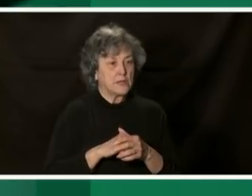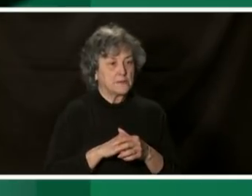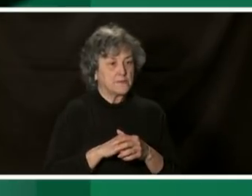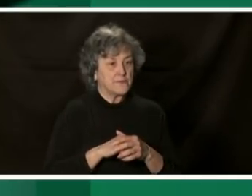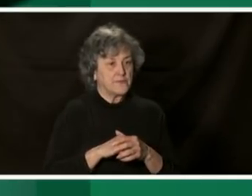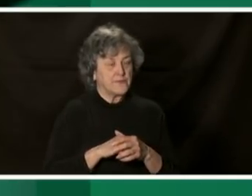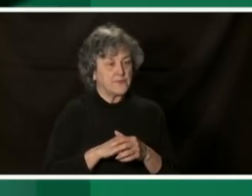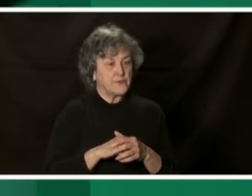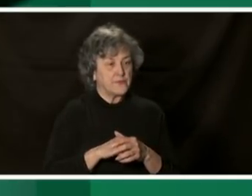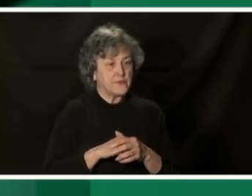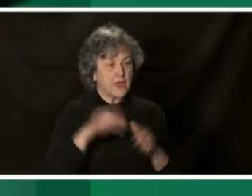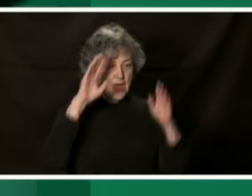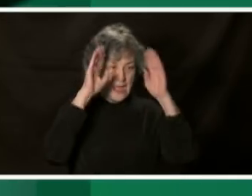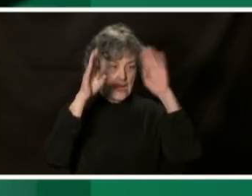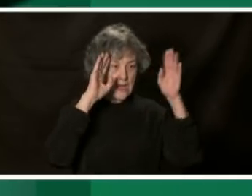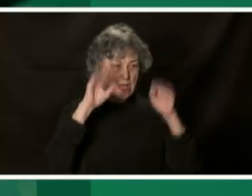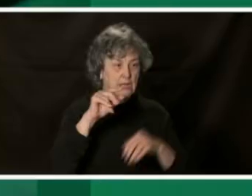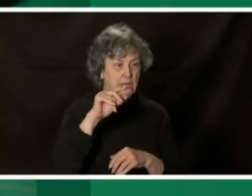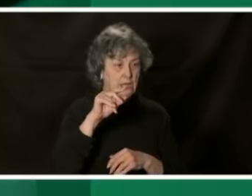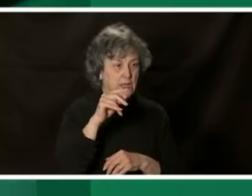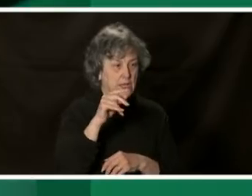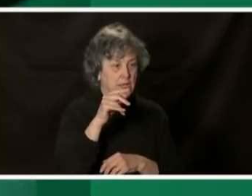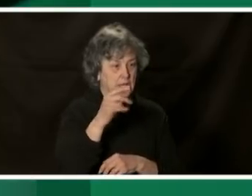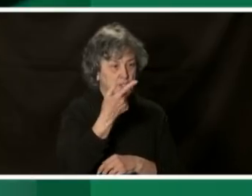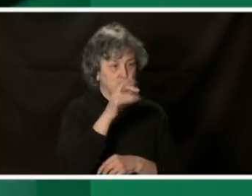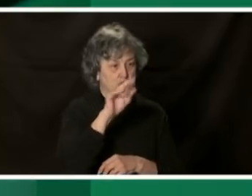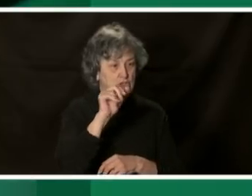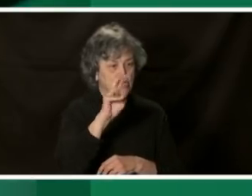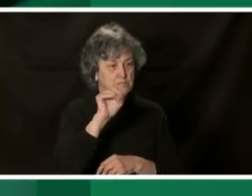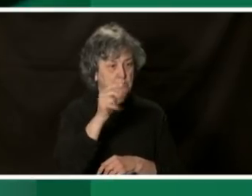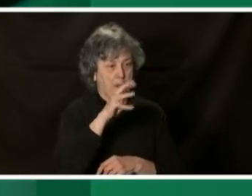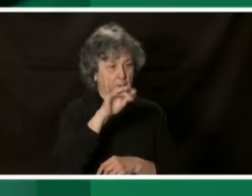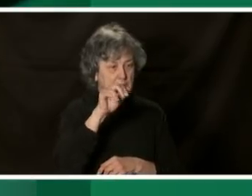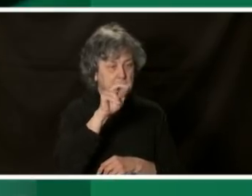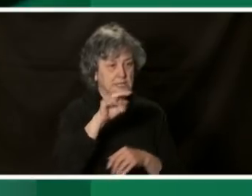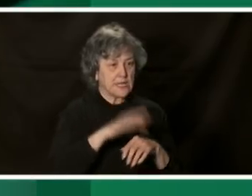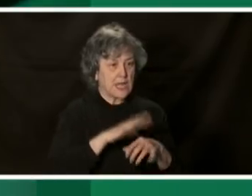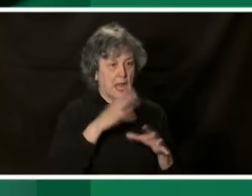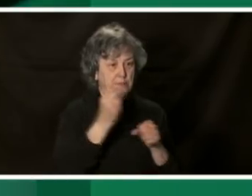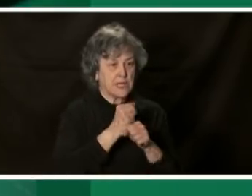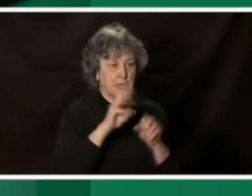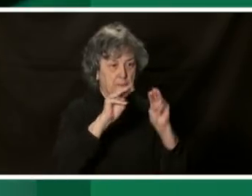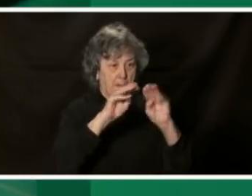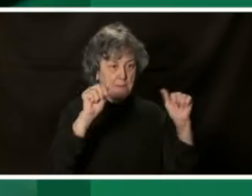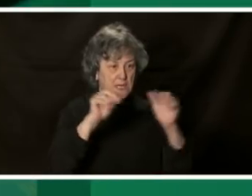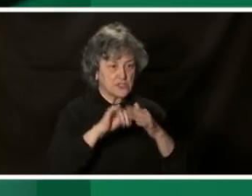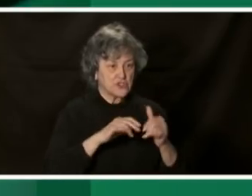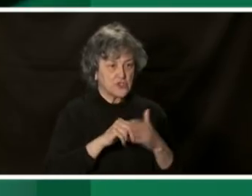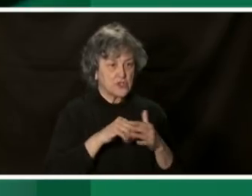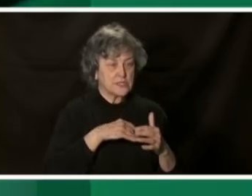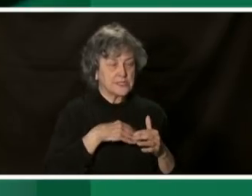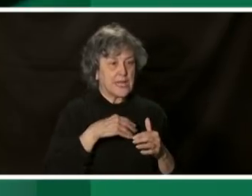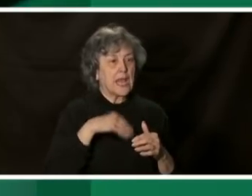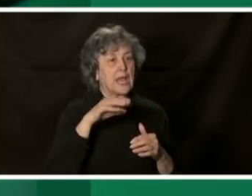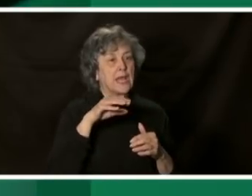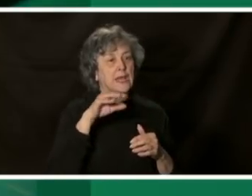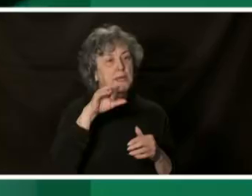» HI, MY NAME IS GEORGIA THOMASON, AND I AM GRADUATING WITH MY MASTER'S DEGREE IN BIOMEDICAL AND HEALTH SCIENCES FROM THE SCHOOL OF HEALTH PROFESSIONS.